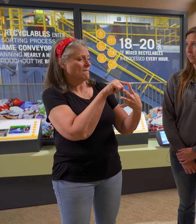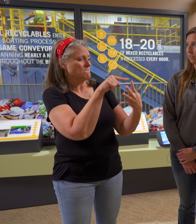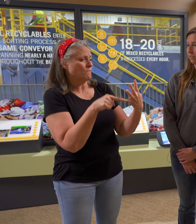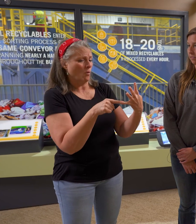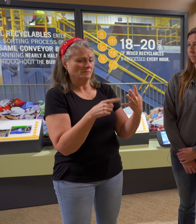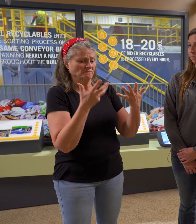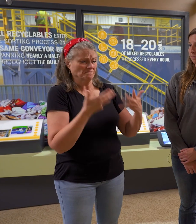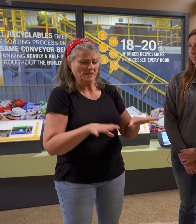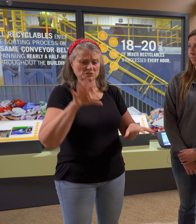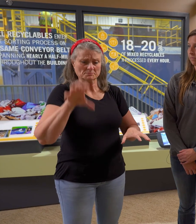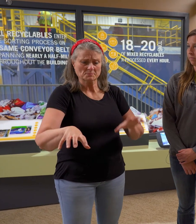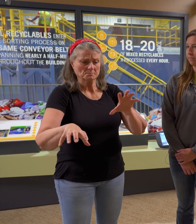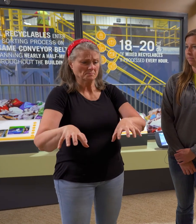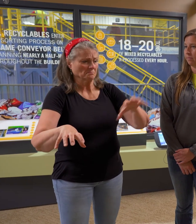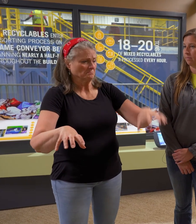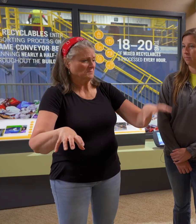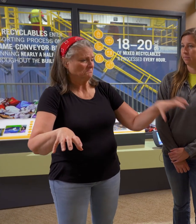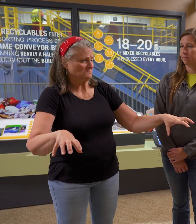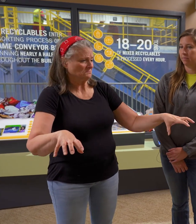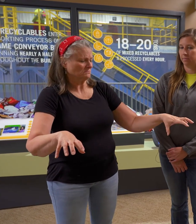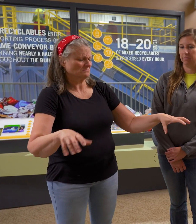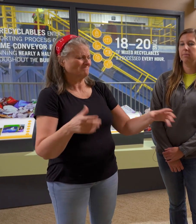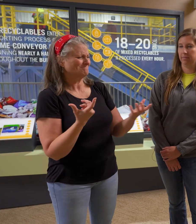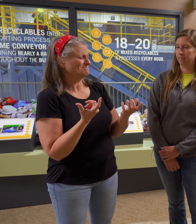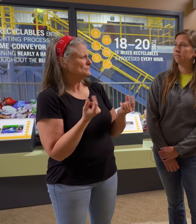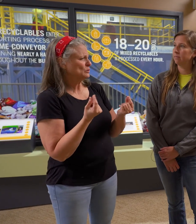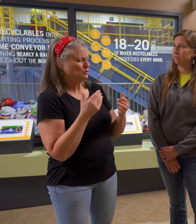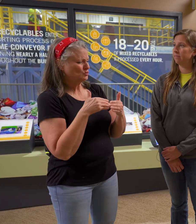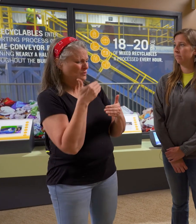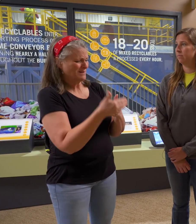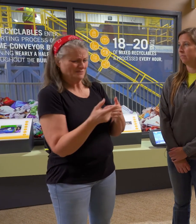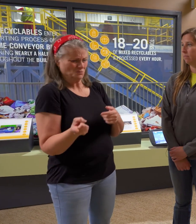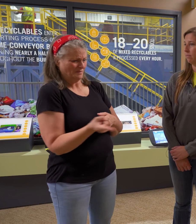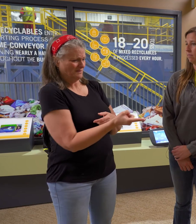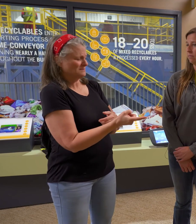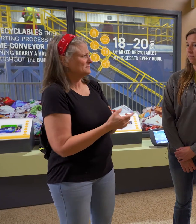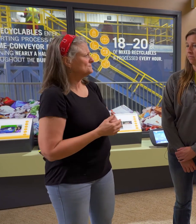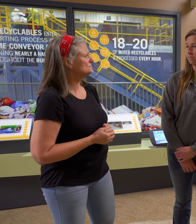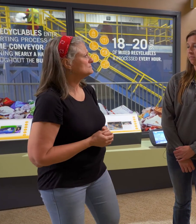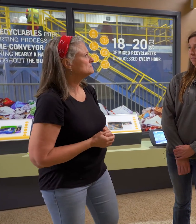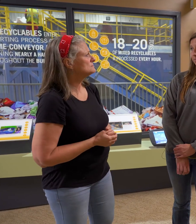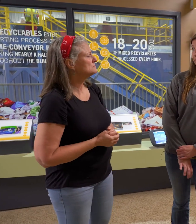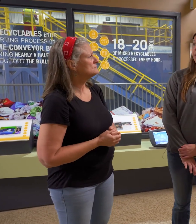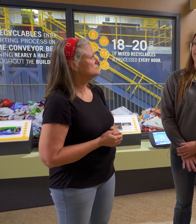and plastic are all sorted into their different piles. What happens next?